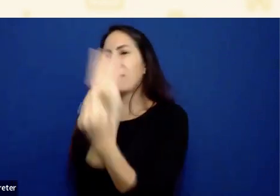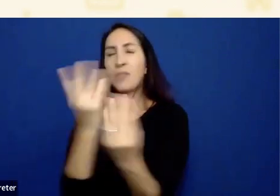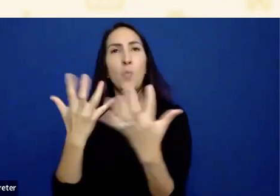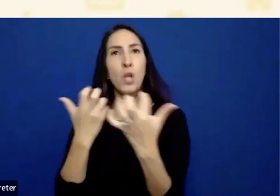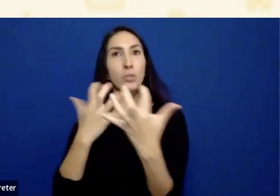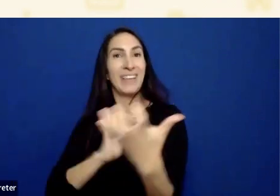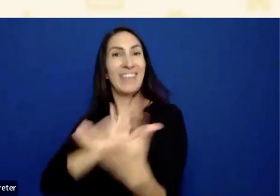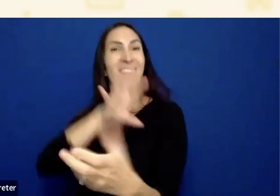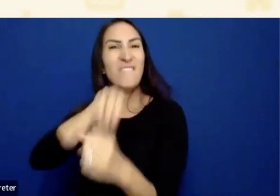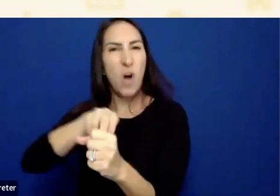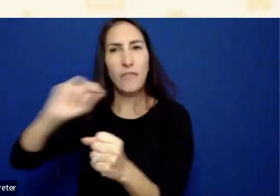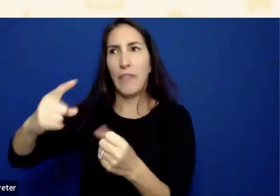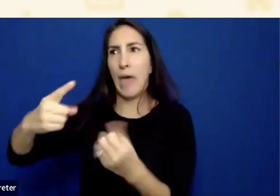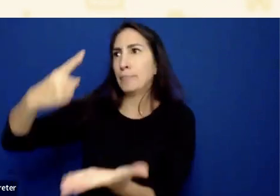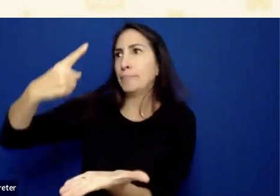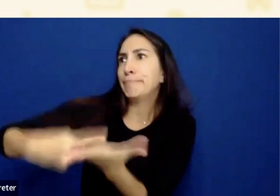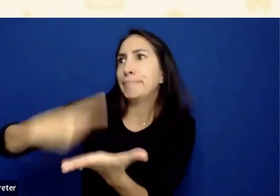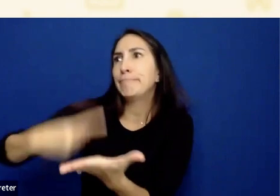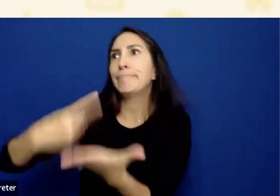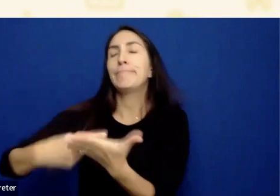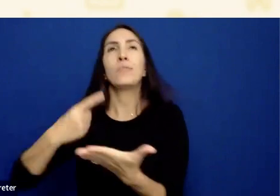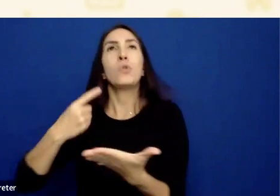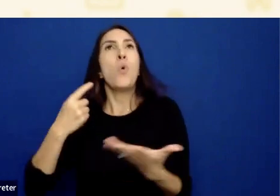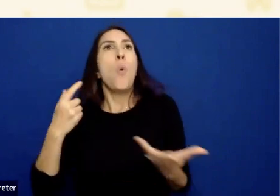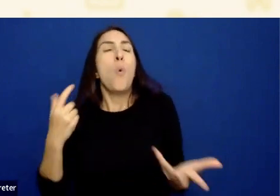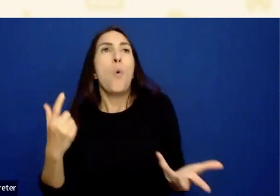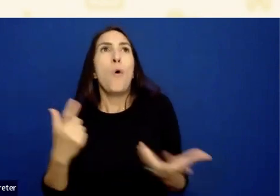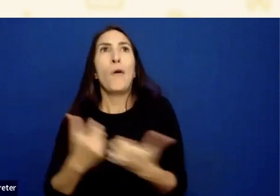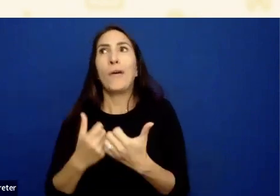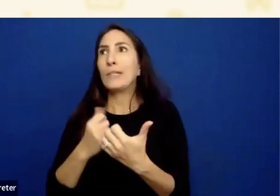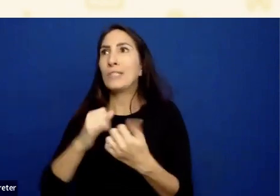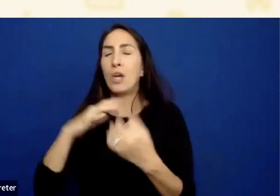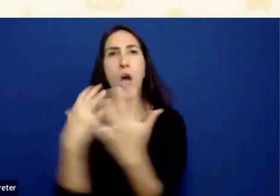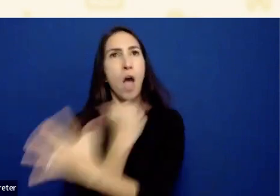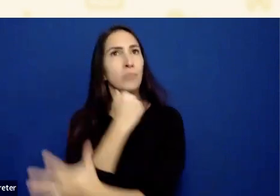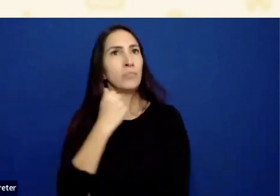of the E-business or the E-commerce realm, if you will?